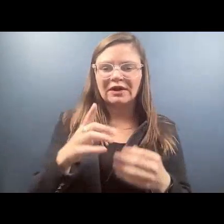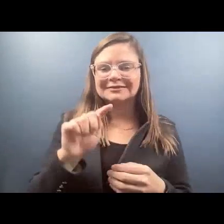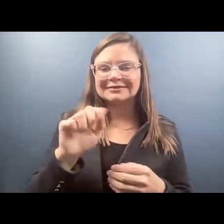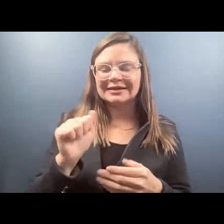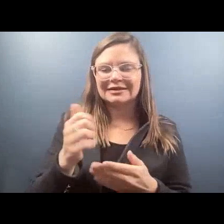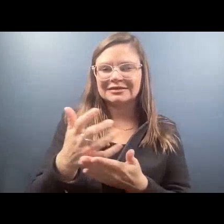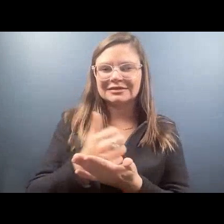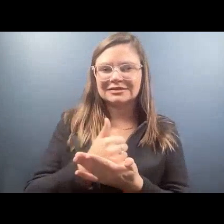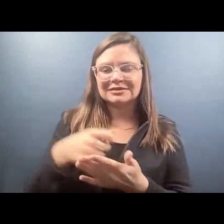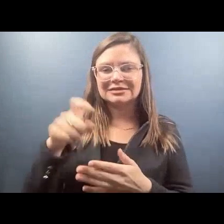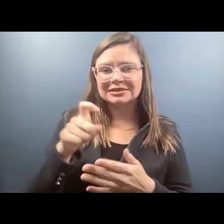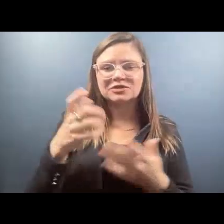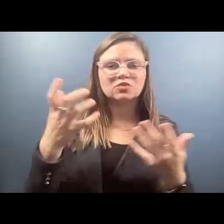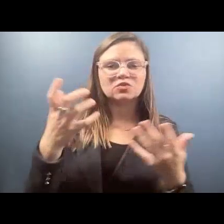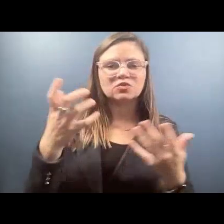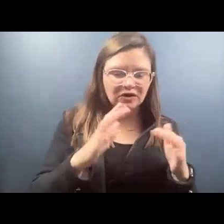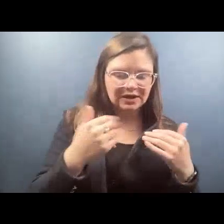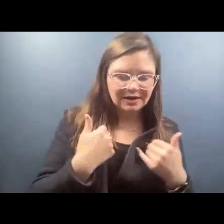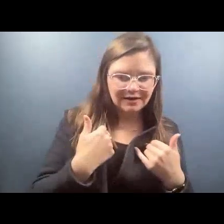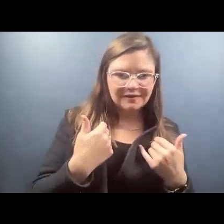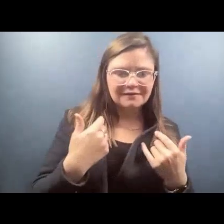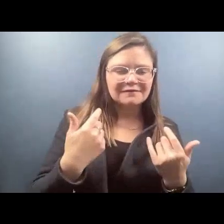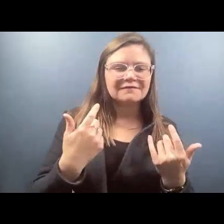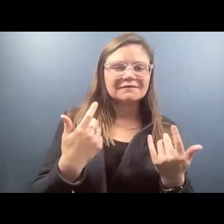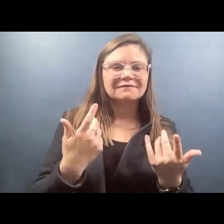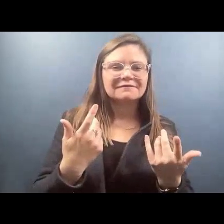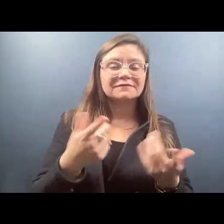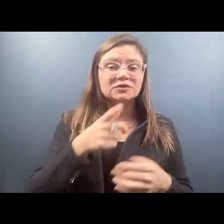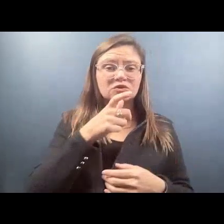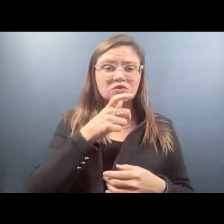what do we have already, who we needed data for and how we were